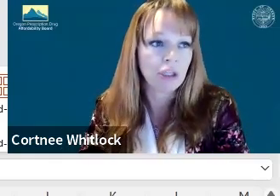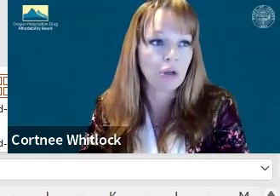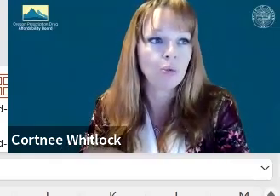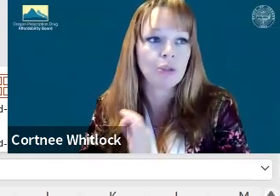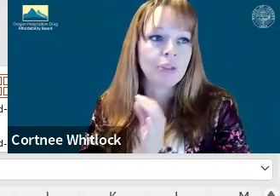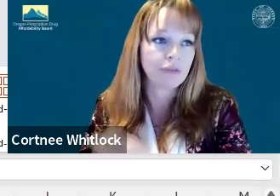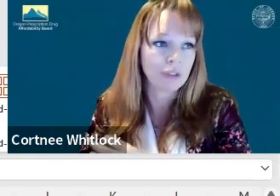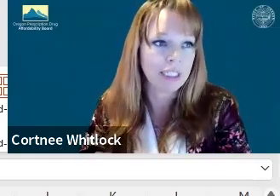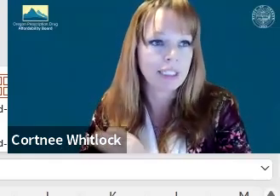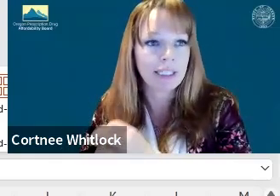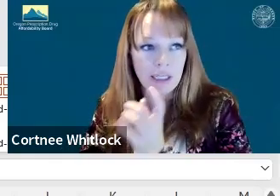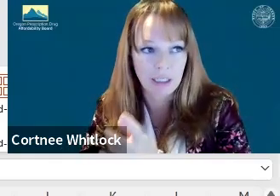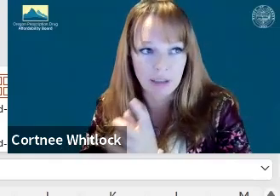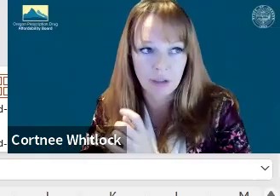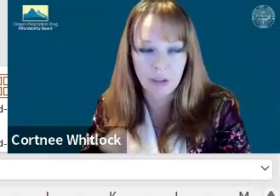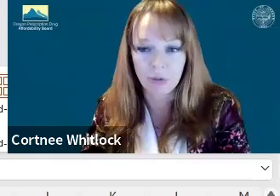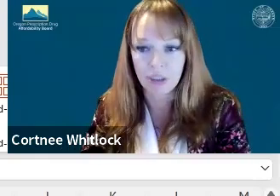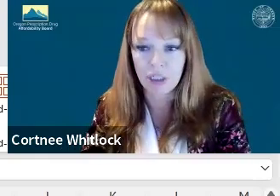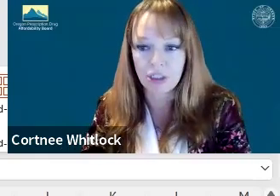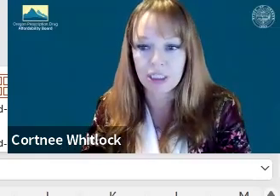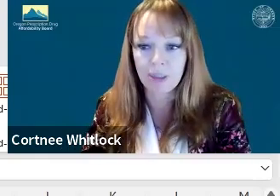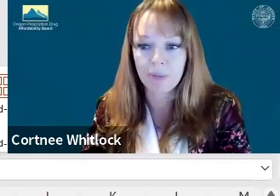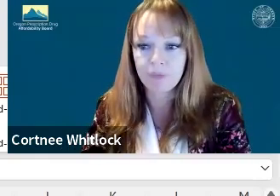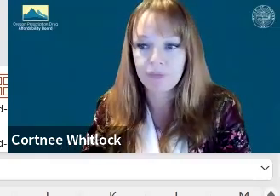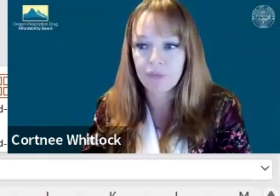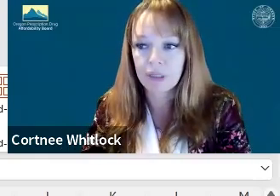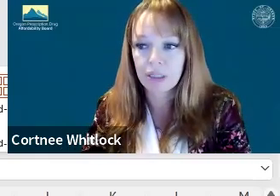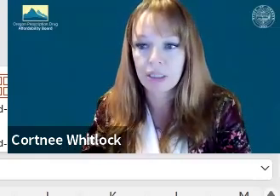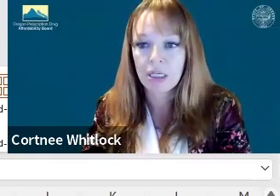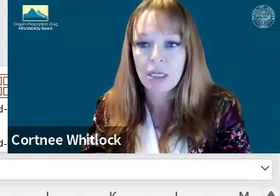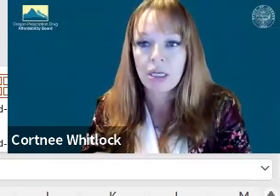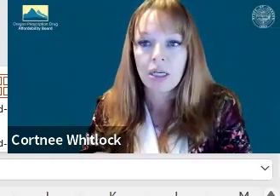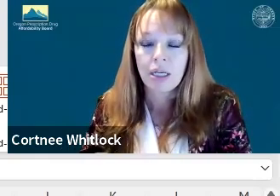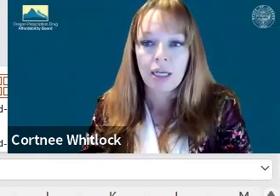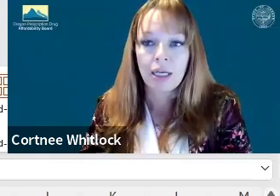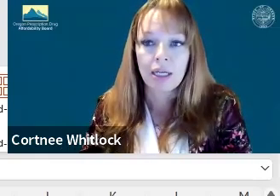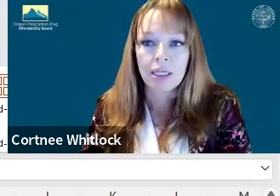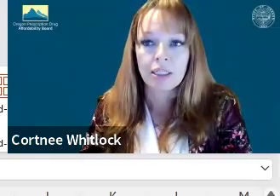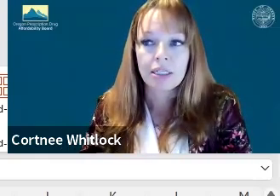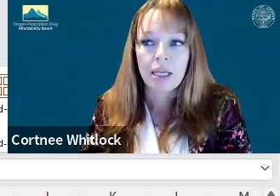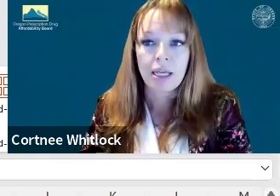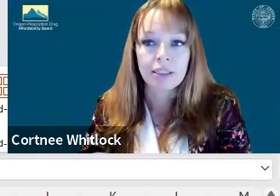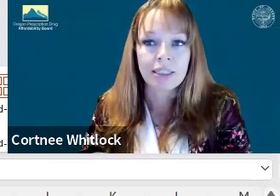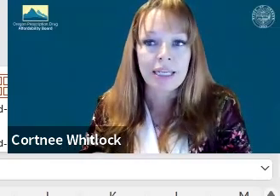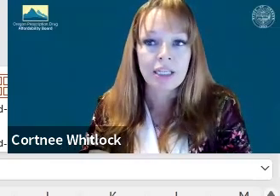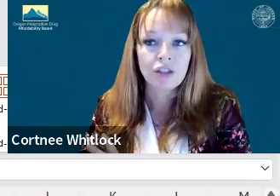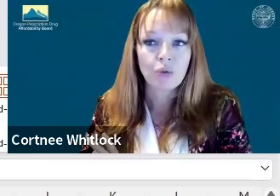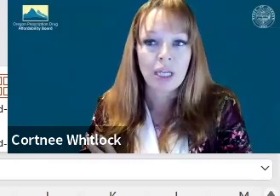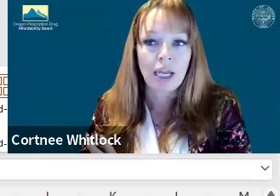will let you know once we get the full data and what the change is going to be. Uh as it stands